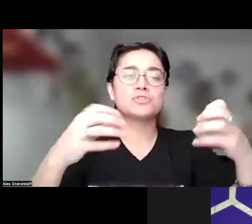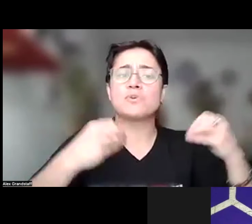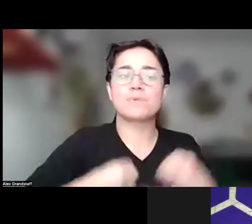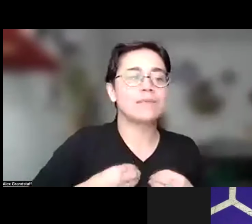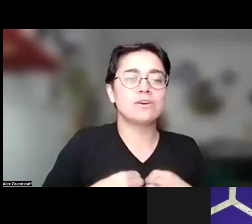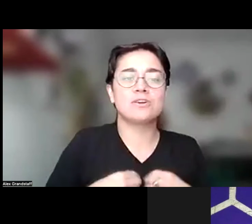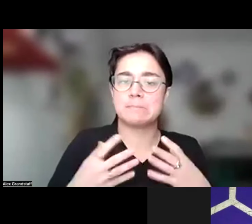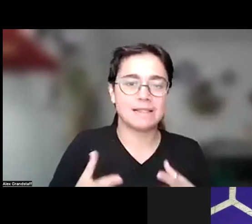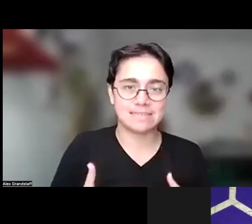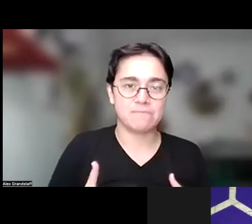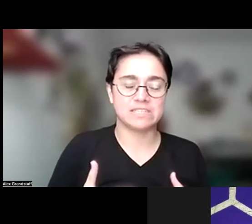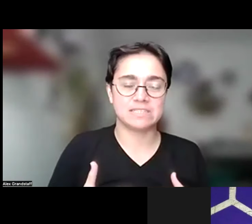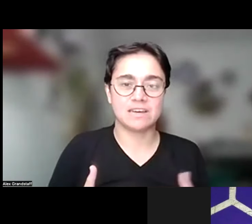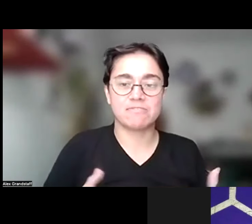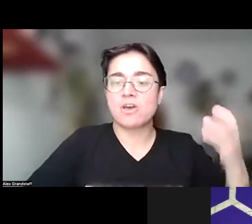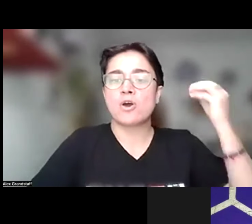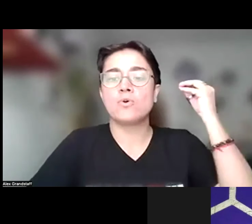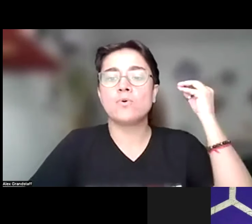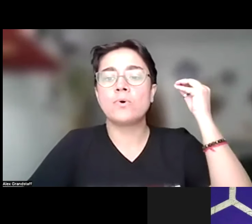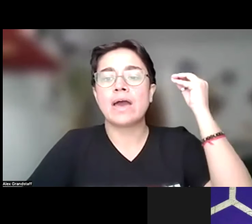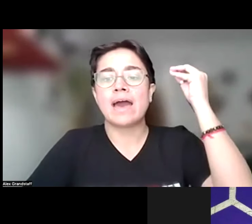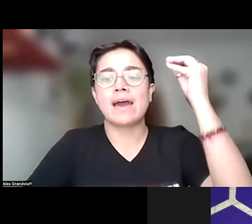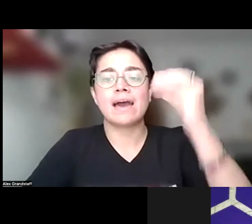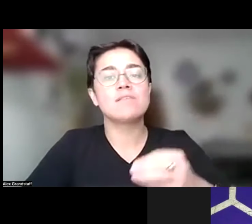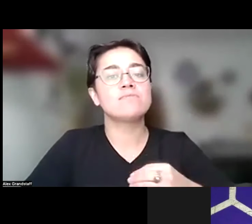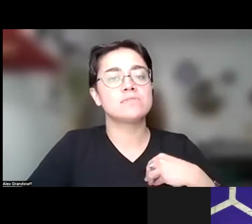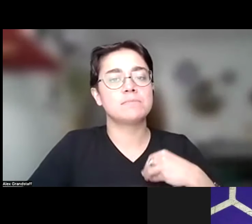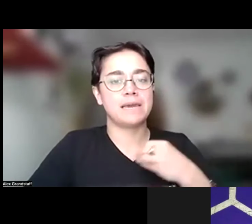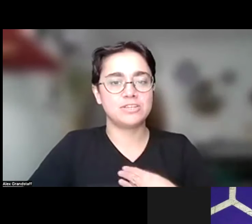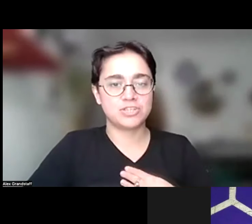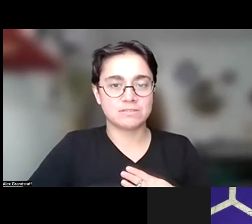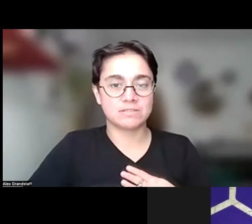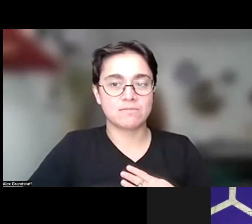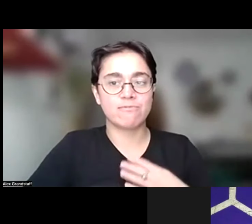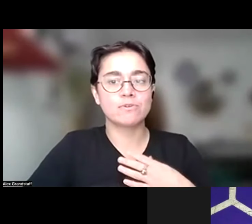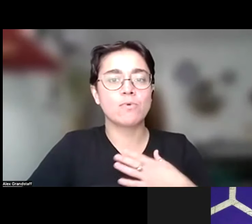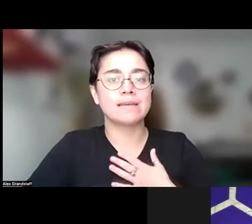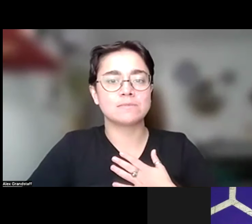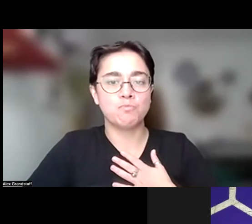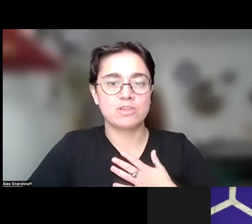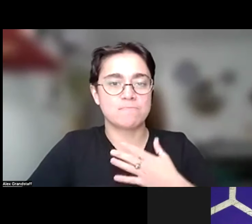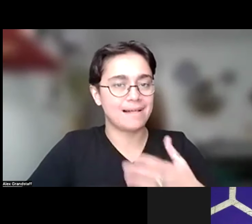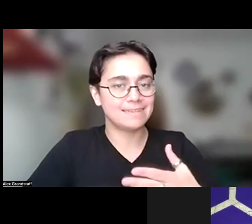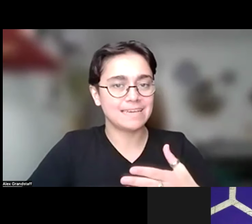You need folks who are really good at the policy advocacy stuff.